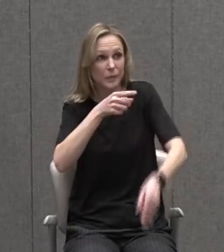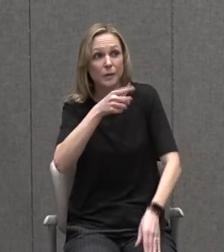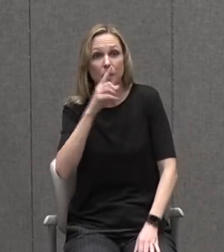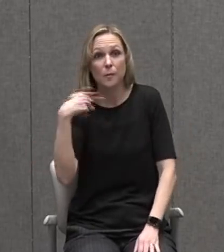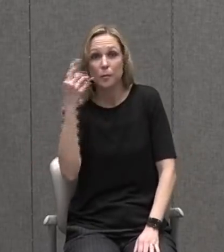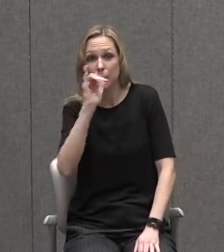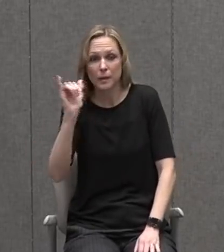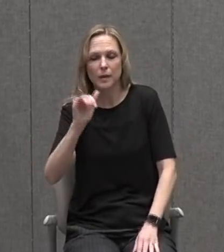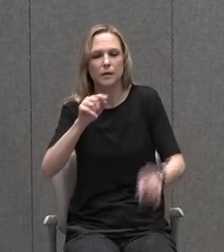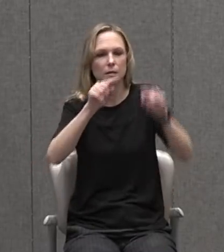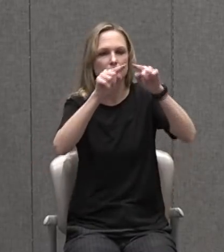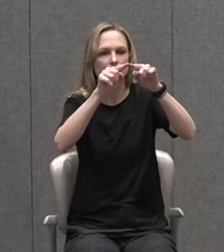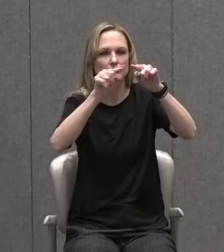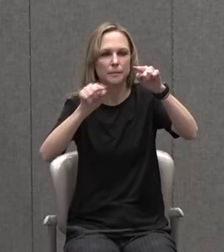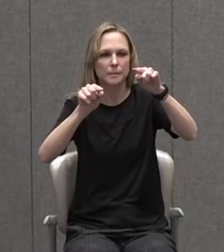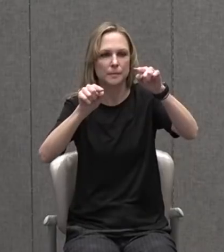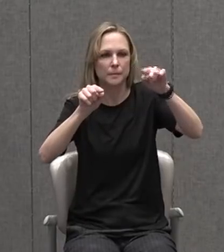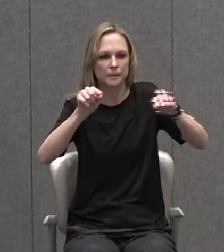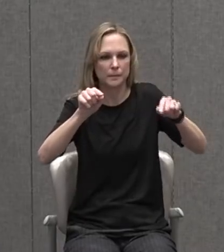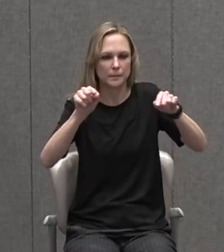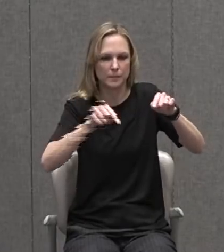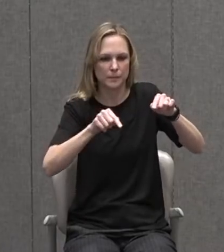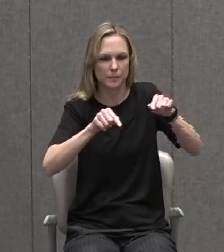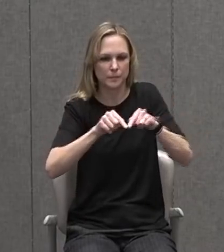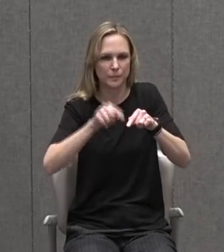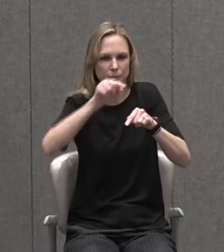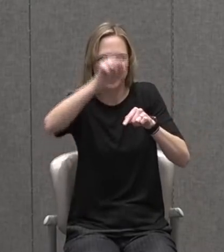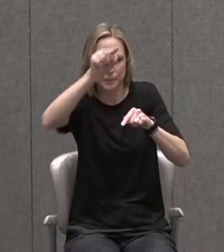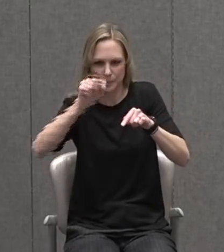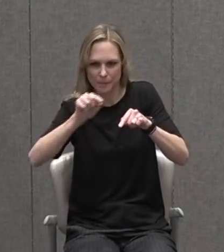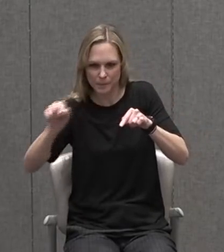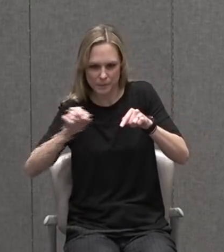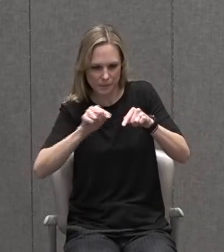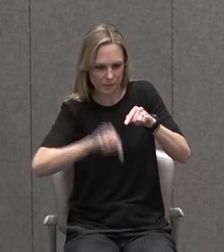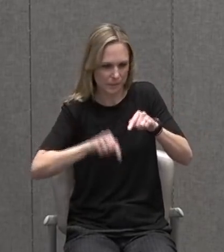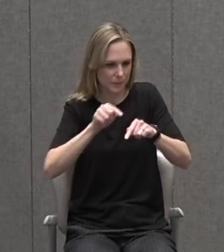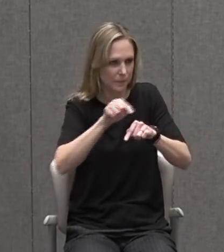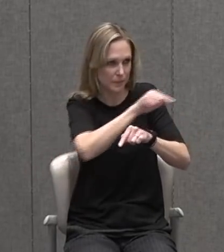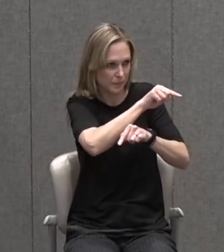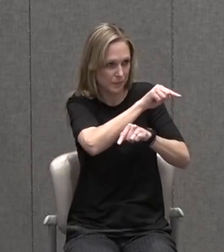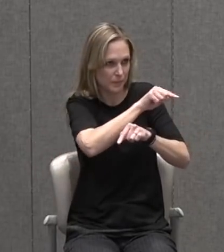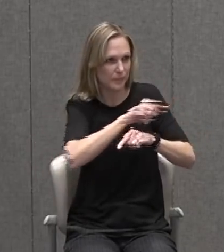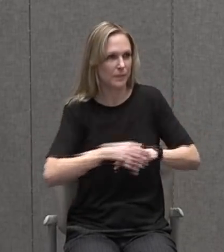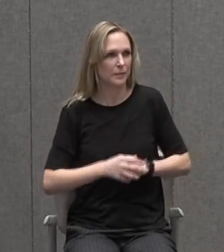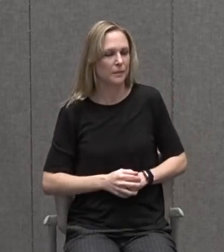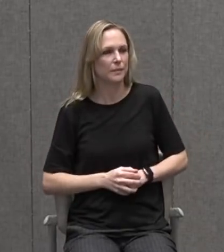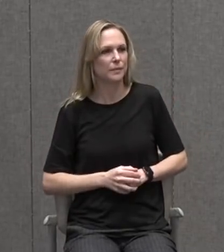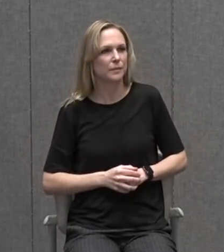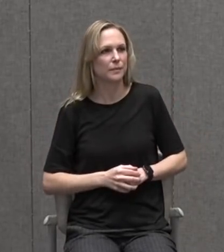you'll notice lines like right in the middle, you know, I did not mark those lines. You really need to mark the diamond